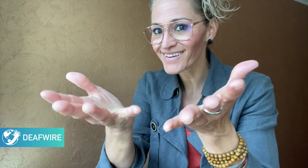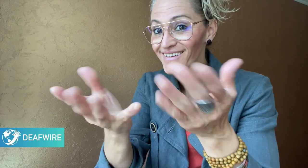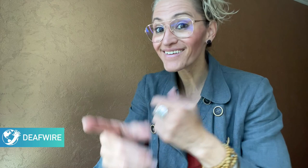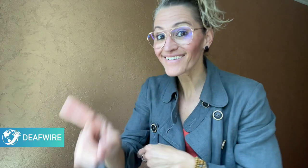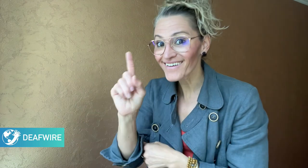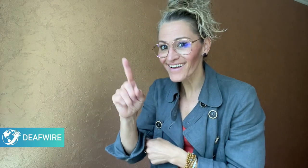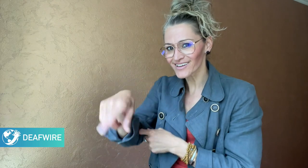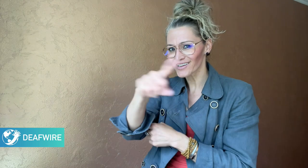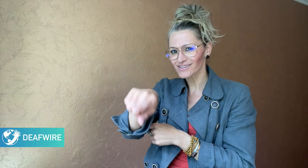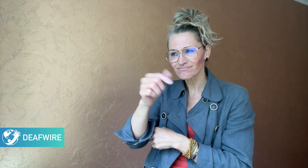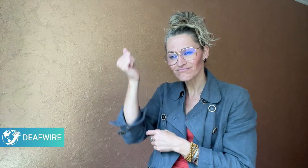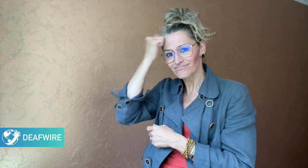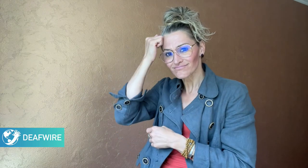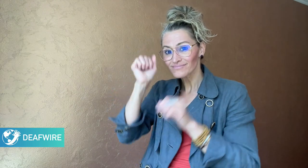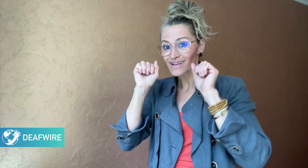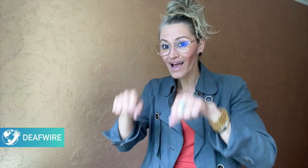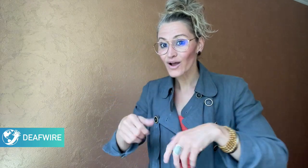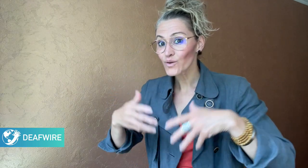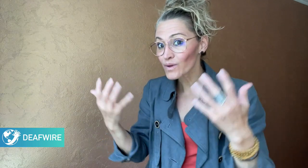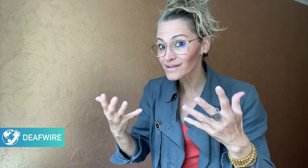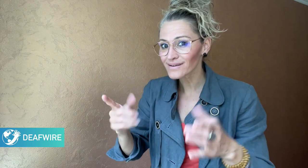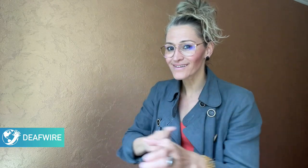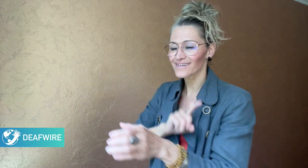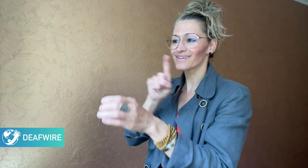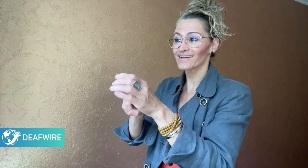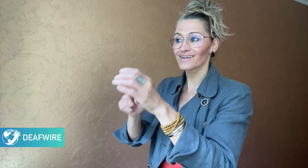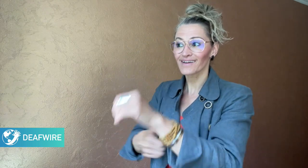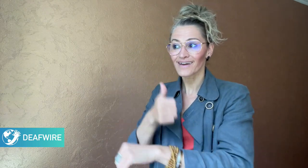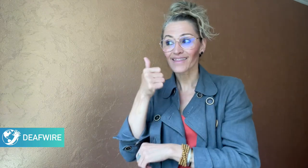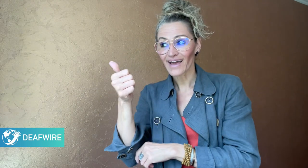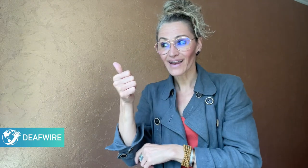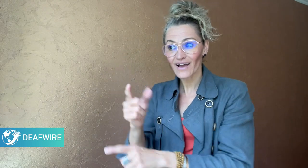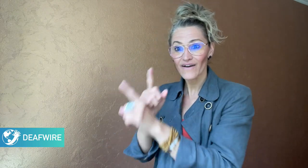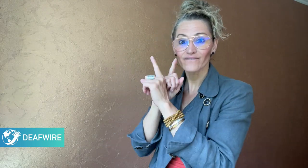Don’t forget to subscribe, like, and follow